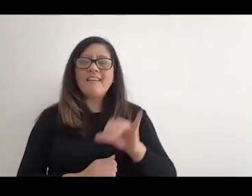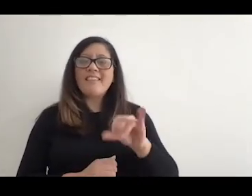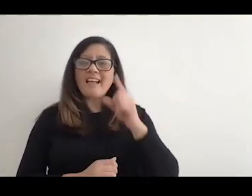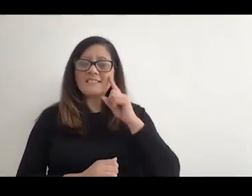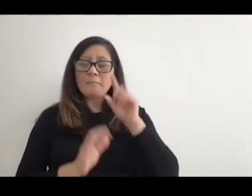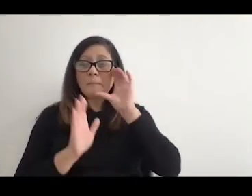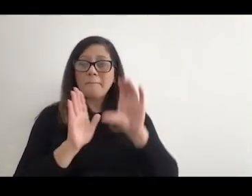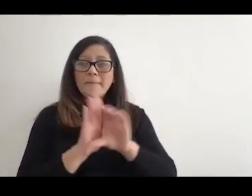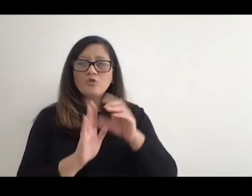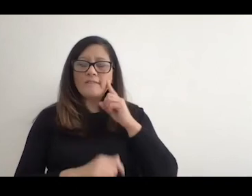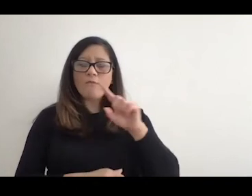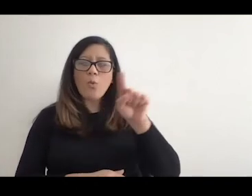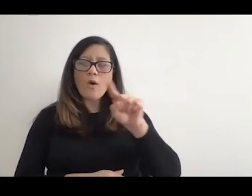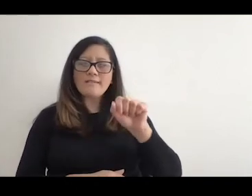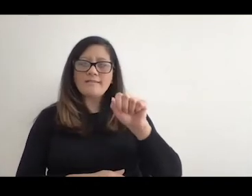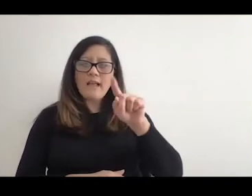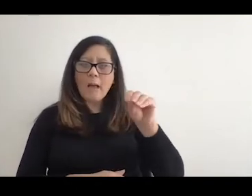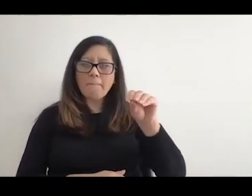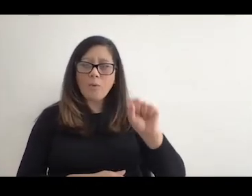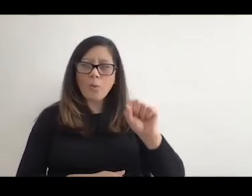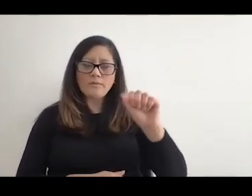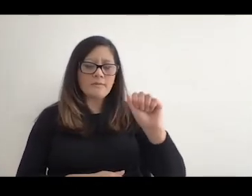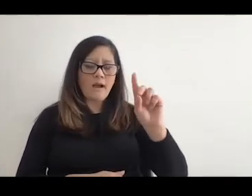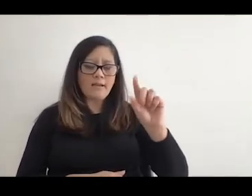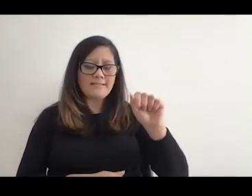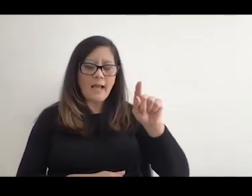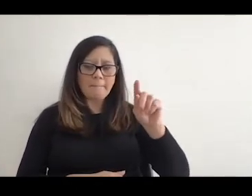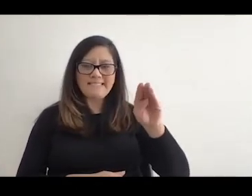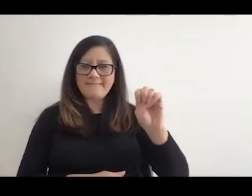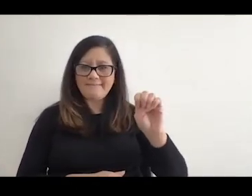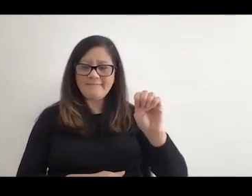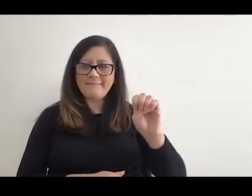This was for Zappos adaptive shoot and when I pulled this he had never.